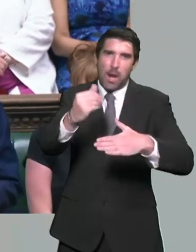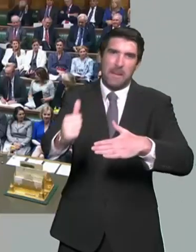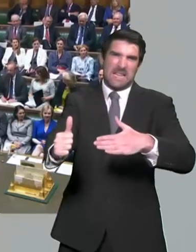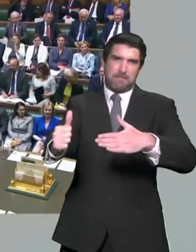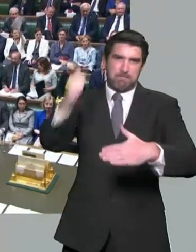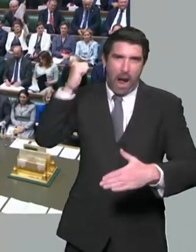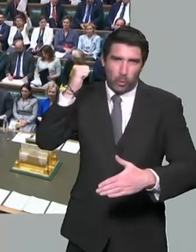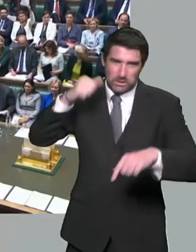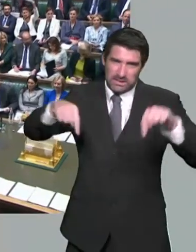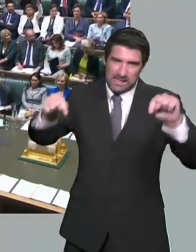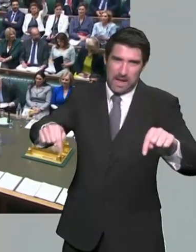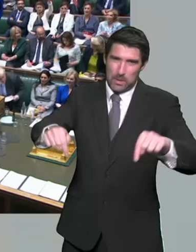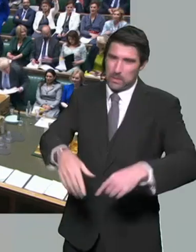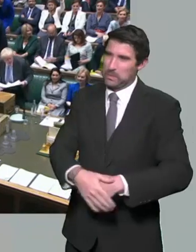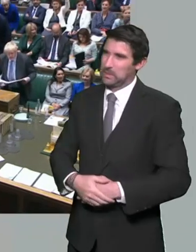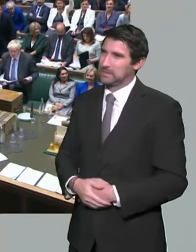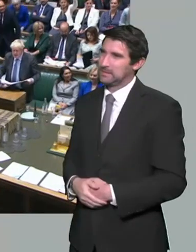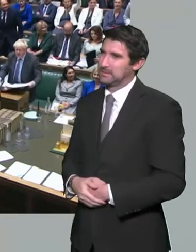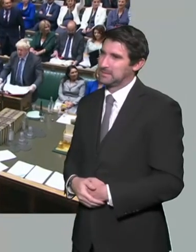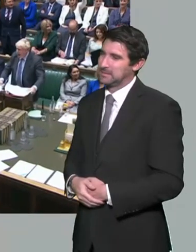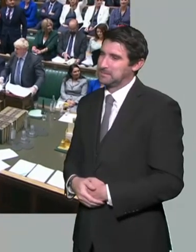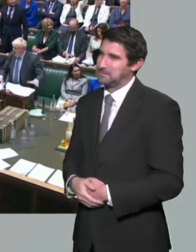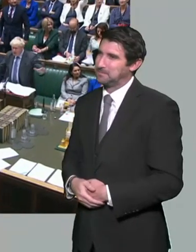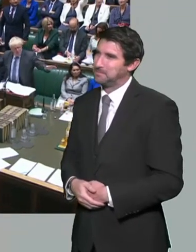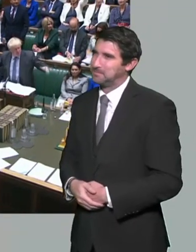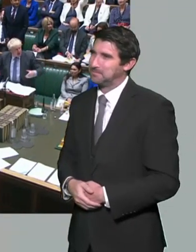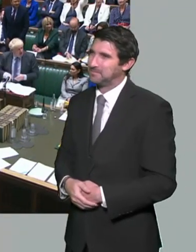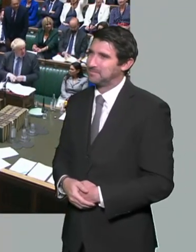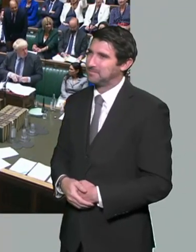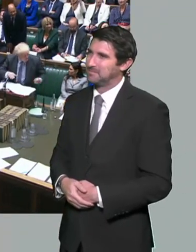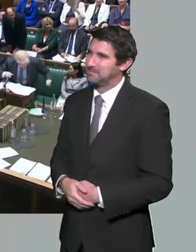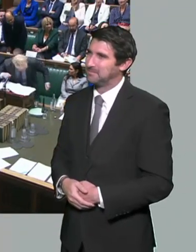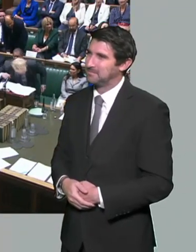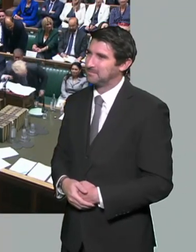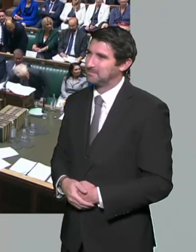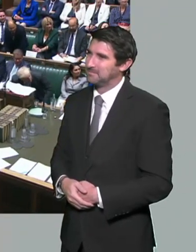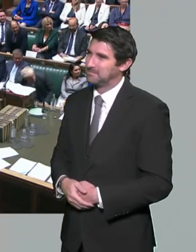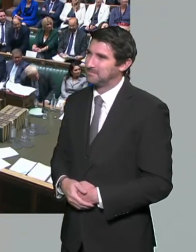The Prime Minister rose—[Interruption.] Mr Speaker Order.